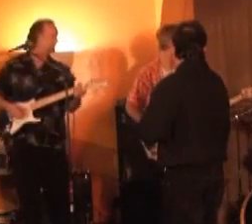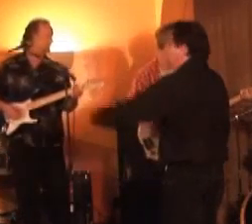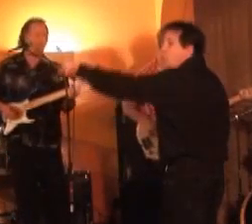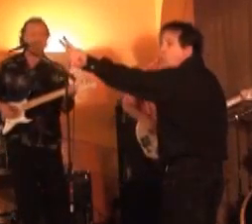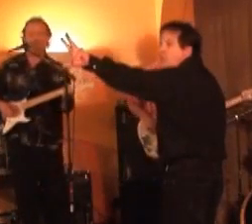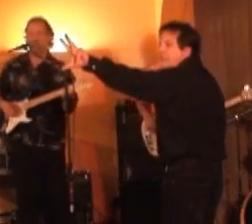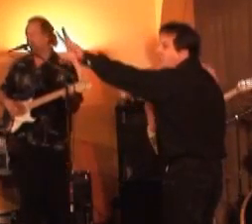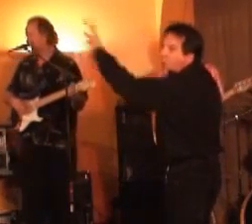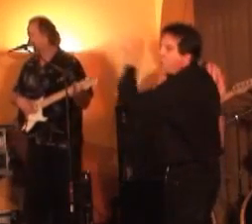1 - 2 - 3 - 4 !